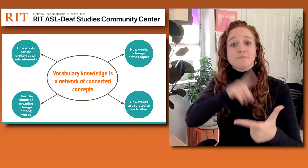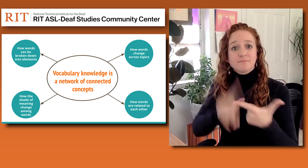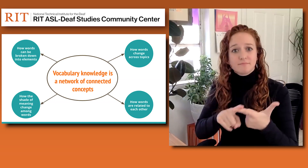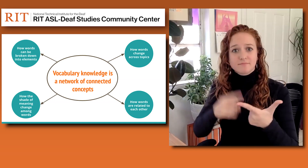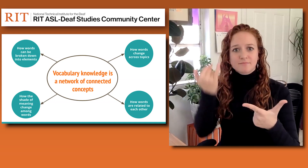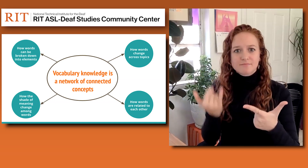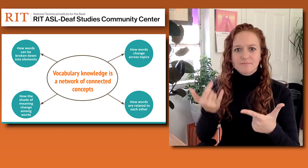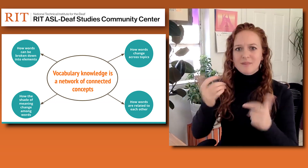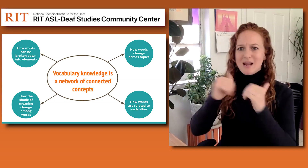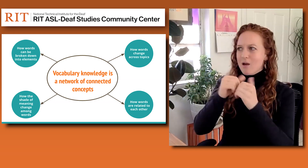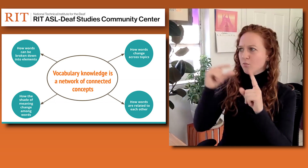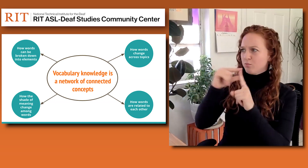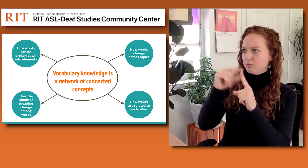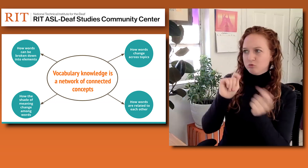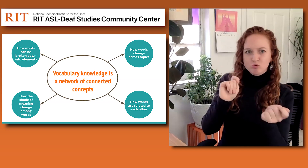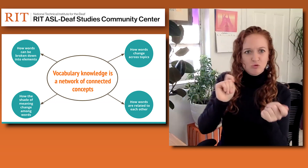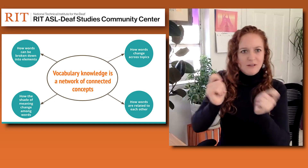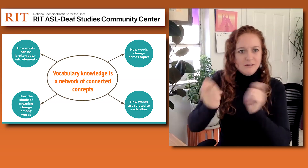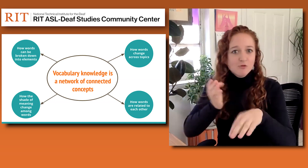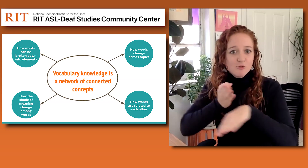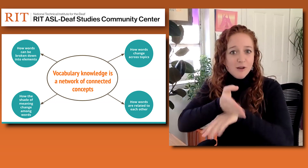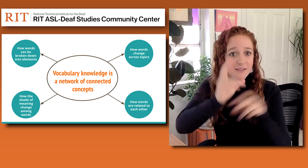Now, if we look at if a word changes